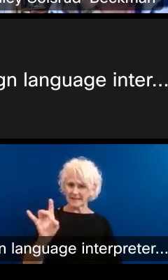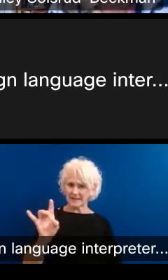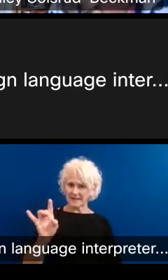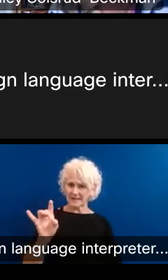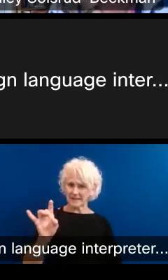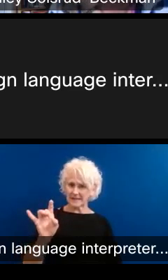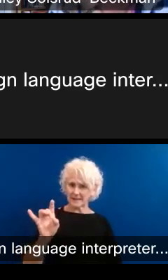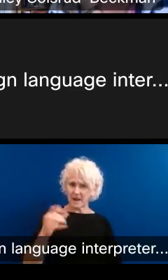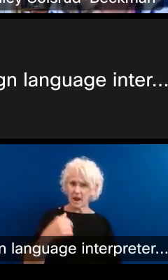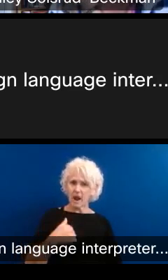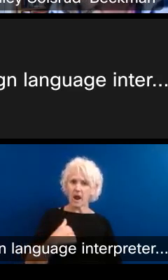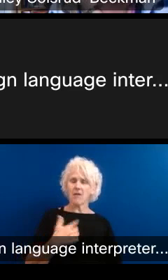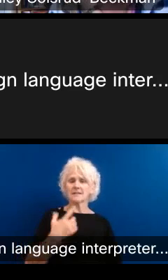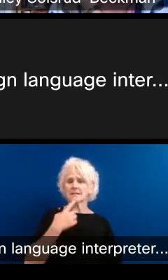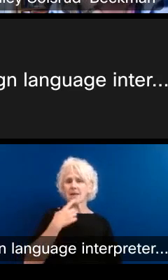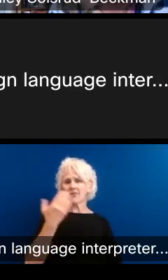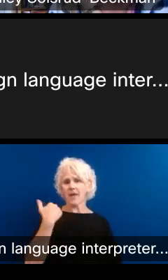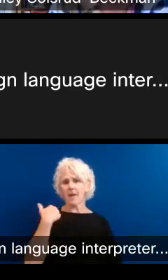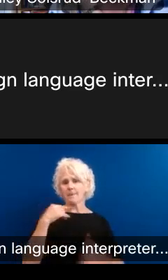And as we said at the beginning of this presentation,